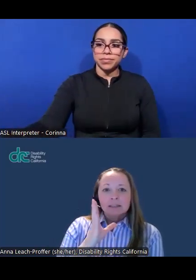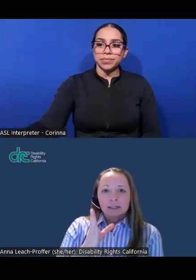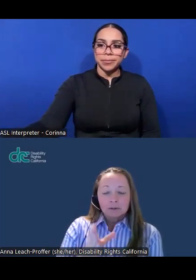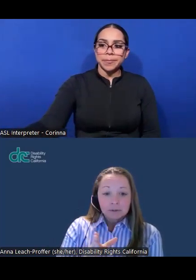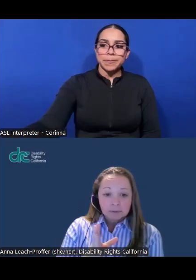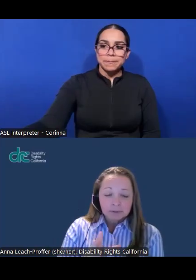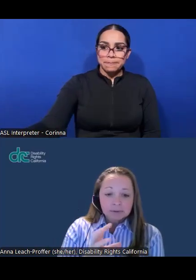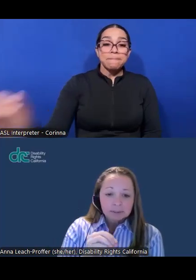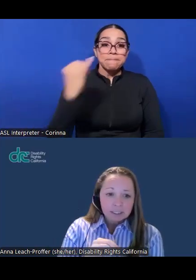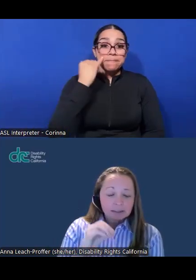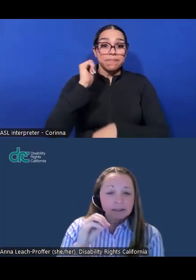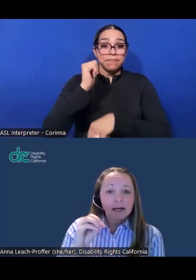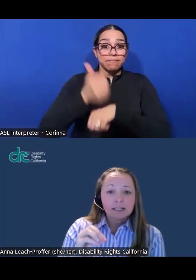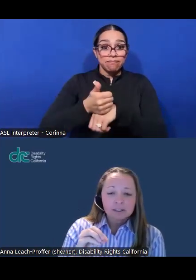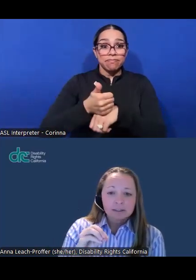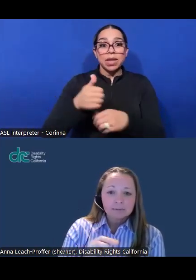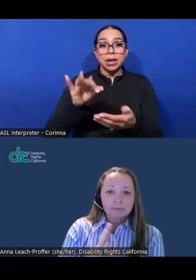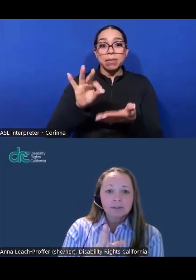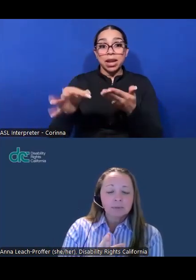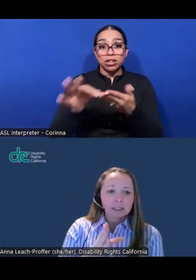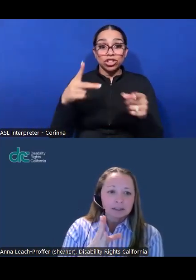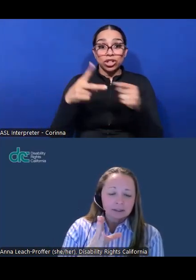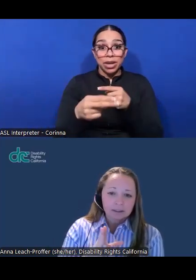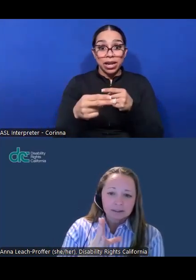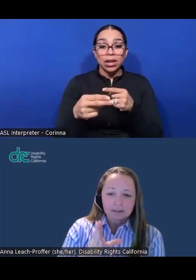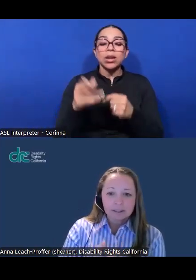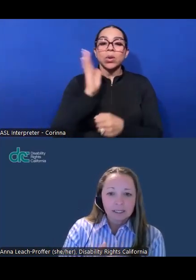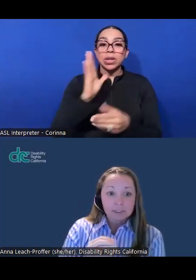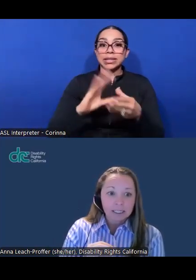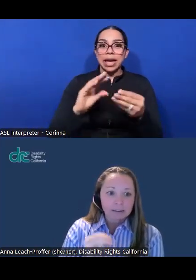That notice would also state that the IHSS would be terminated on the same date.